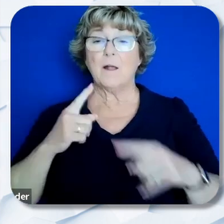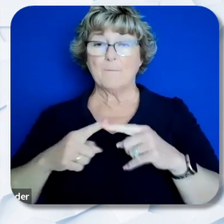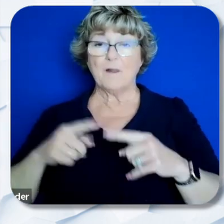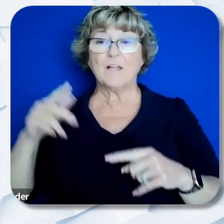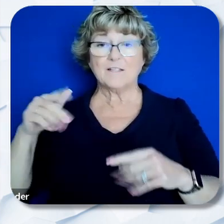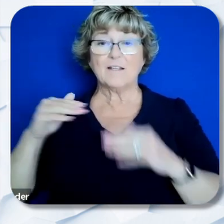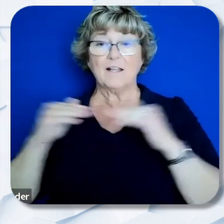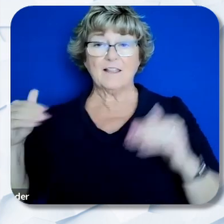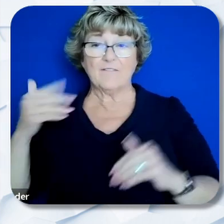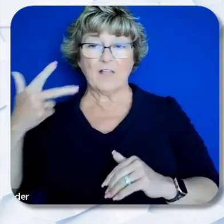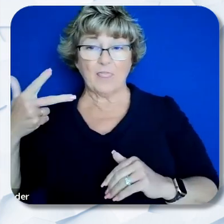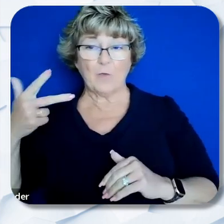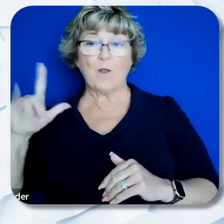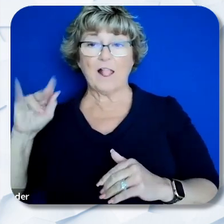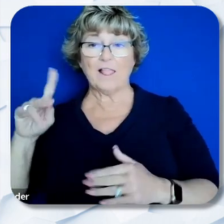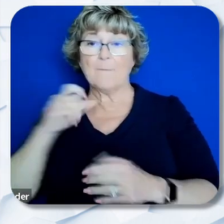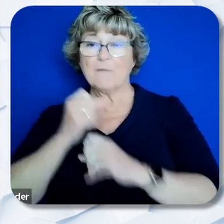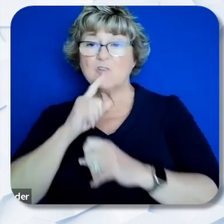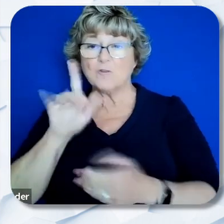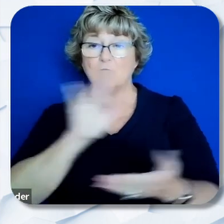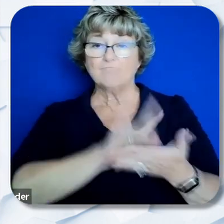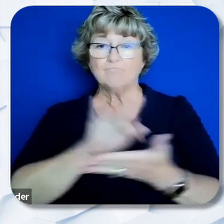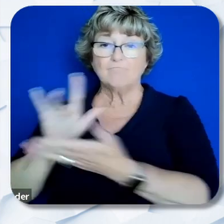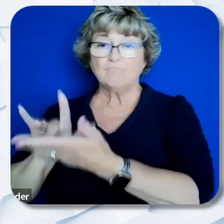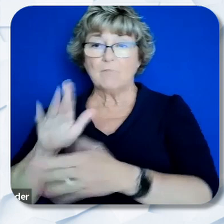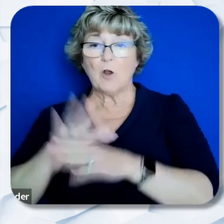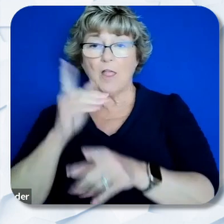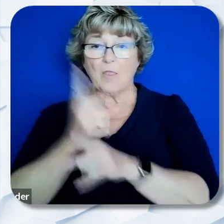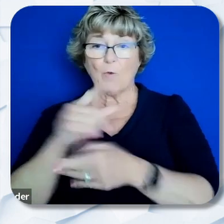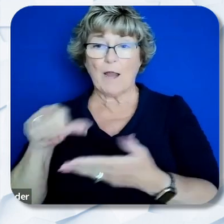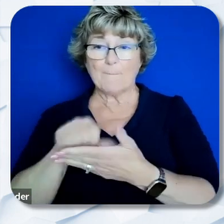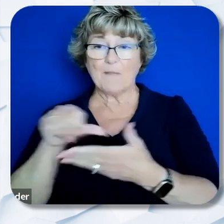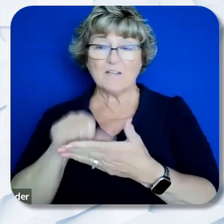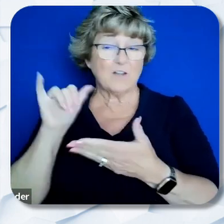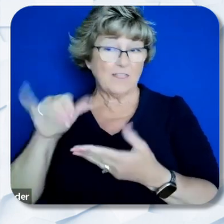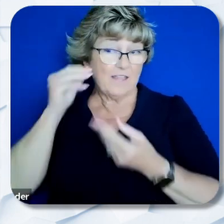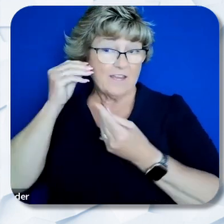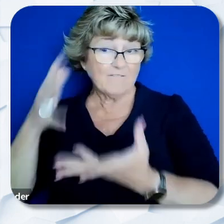So make sure you're clicking on the right page. And in that information there's also